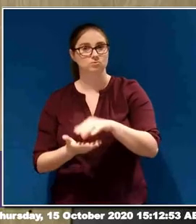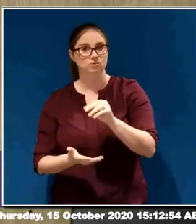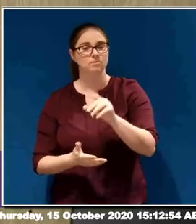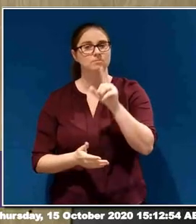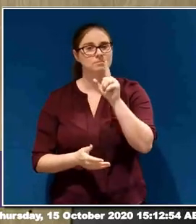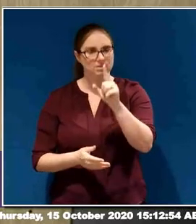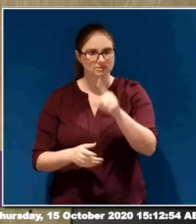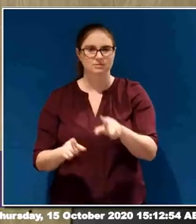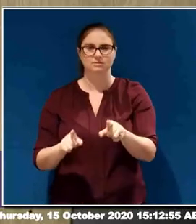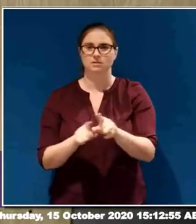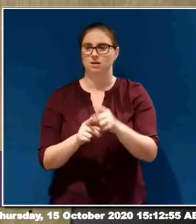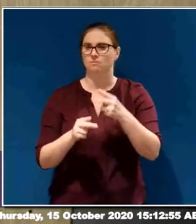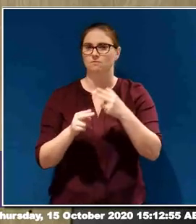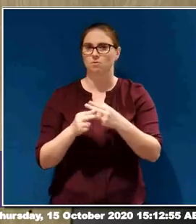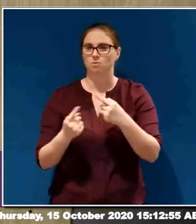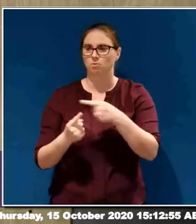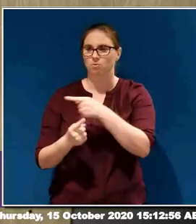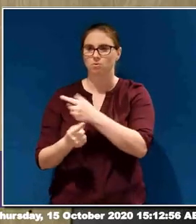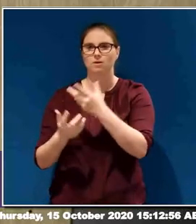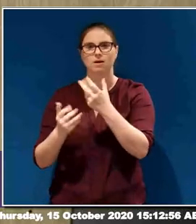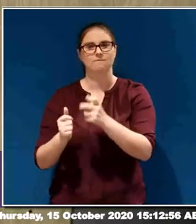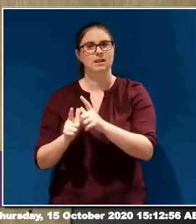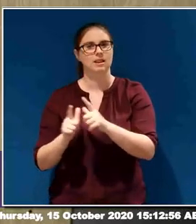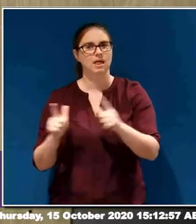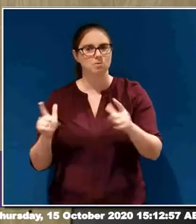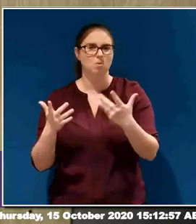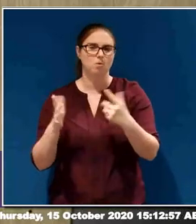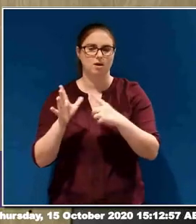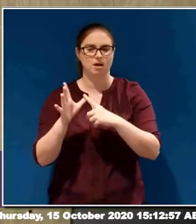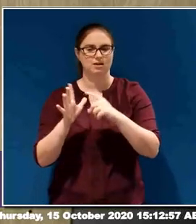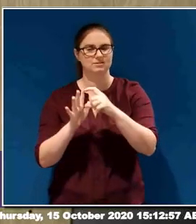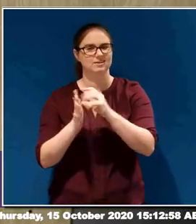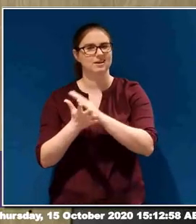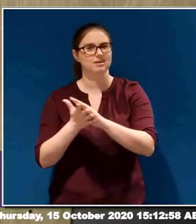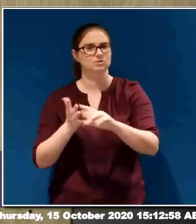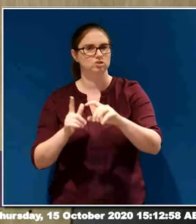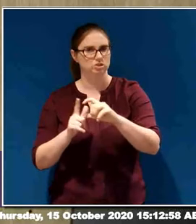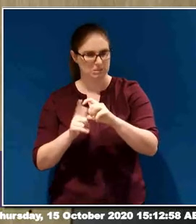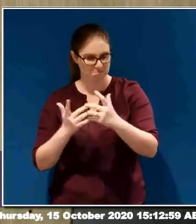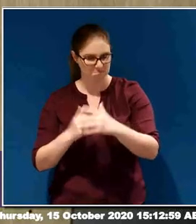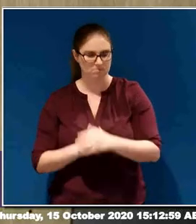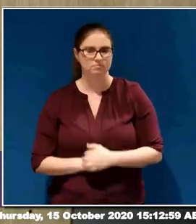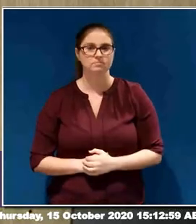And I'm also chairing the inquiry into suspension, exclusion, and